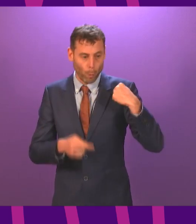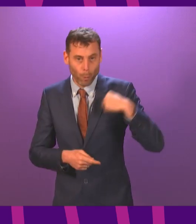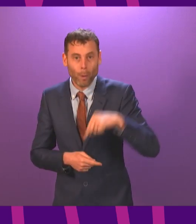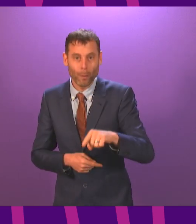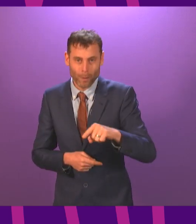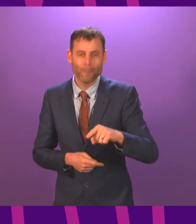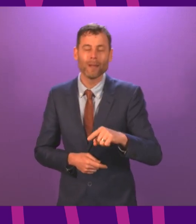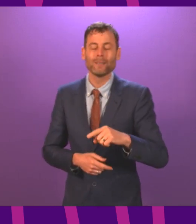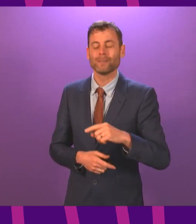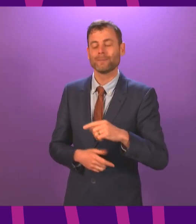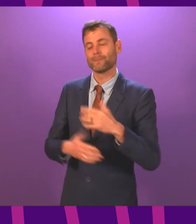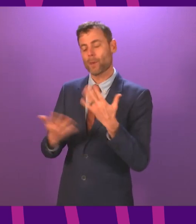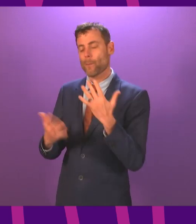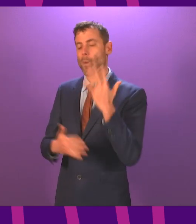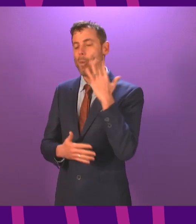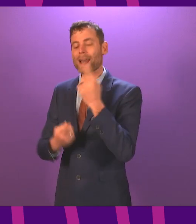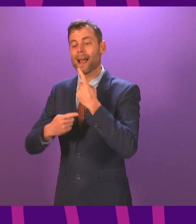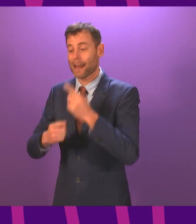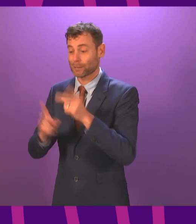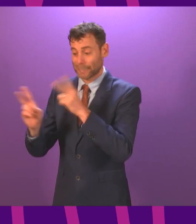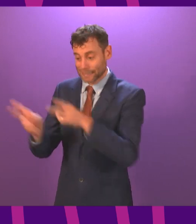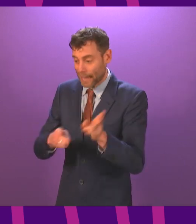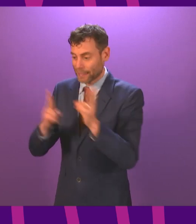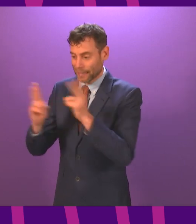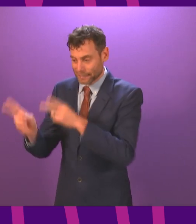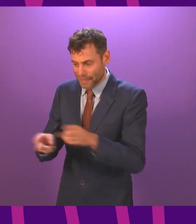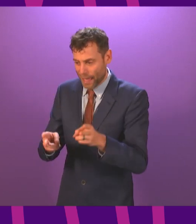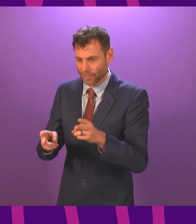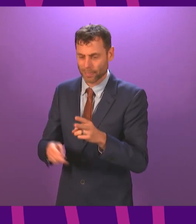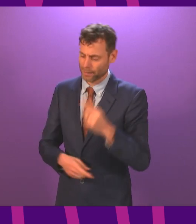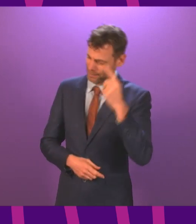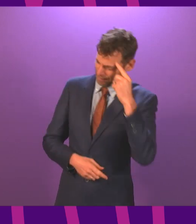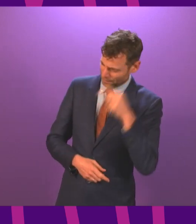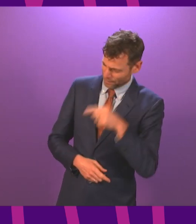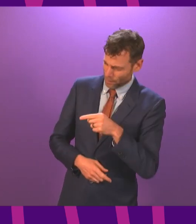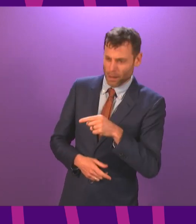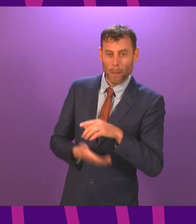high numbers of deaths and new cases each day, it can sometimes seem as though the restrictions